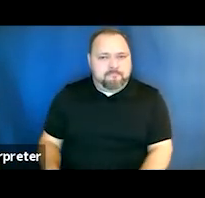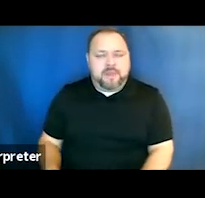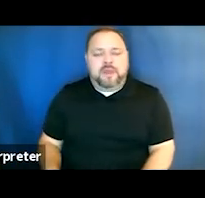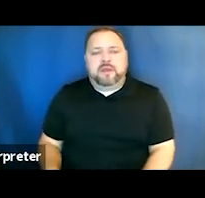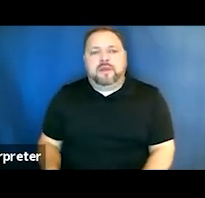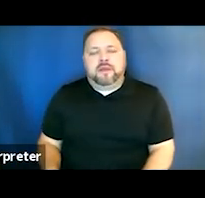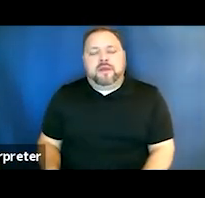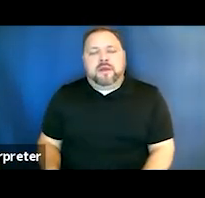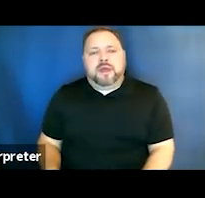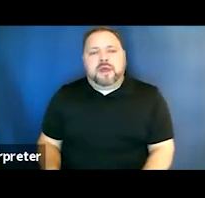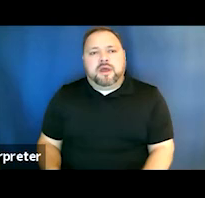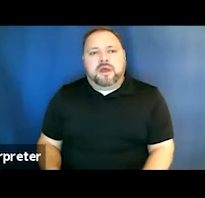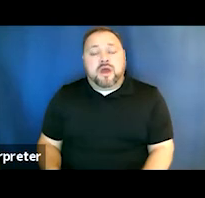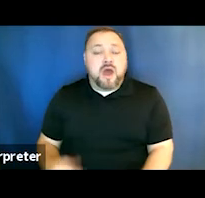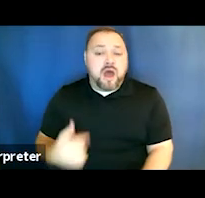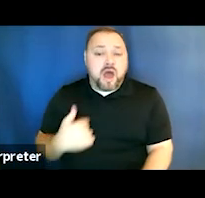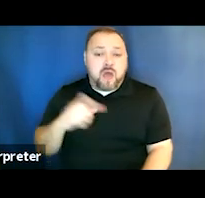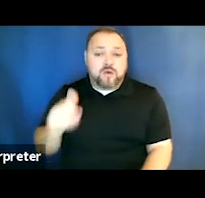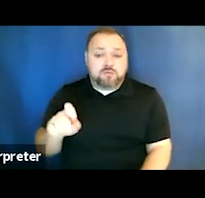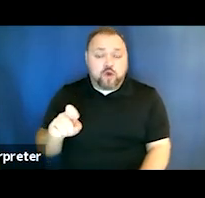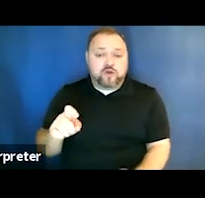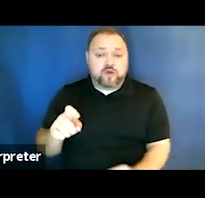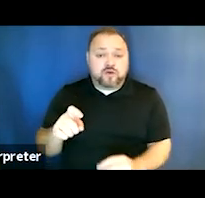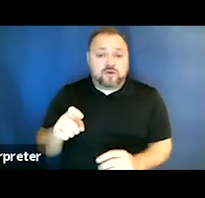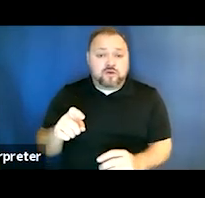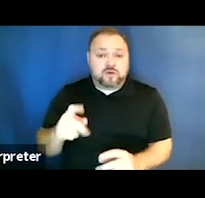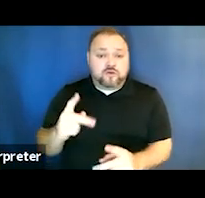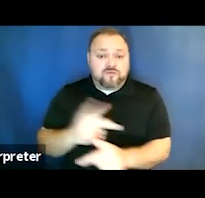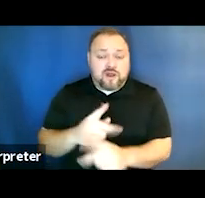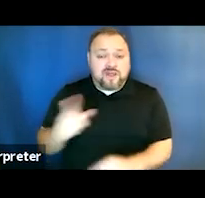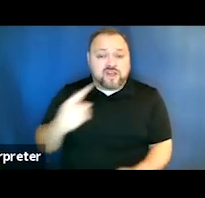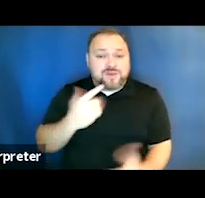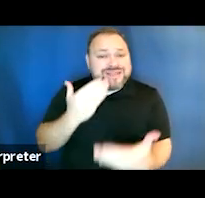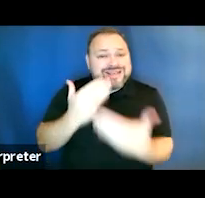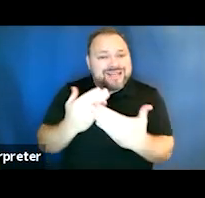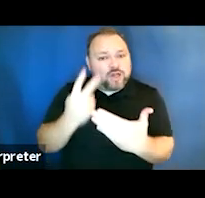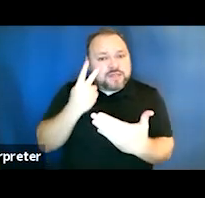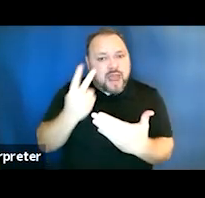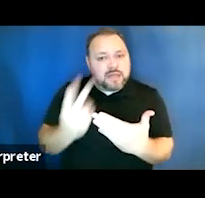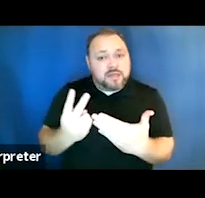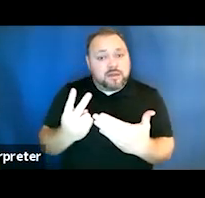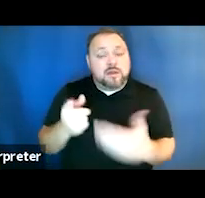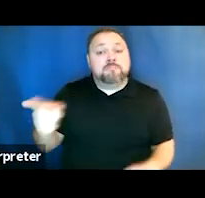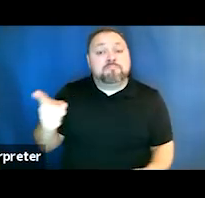I was supposed to find out that she was nearsighted, but once the doctor found out that I was hearing impaired,